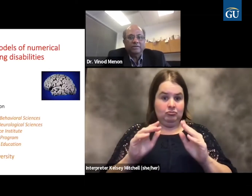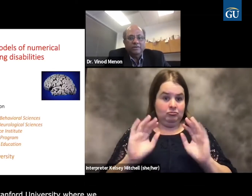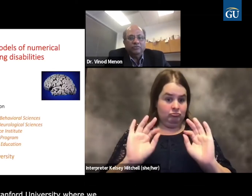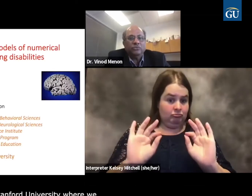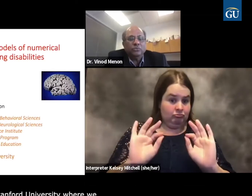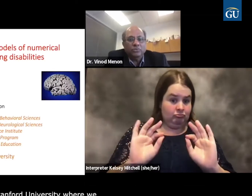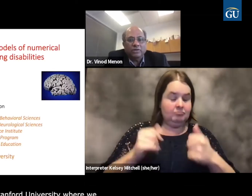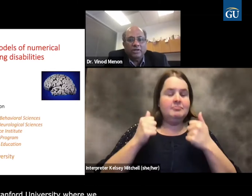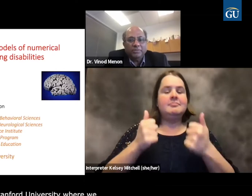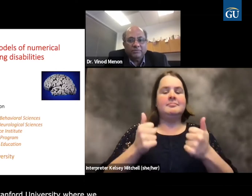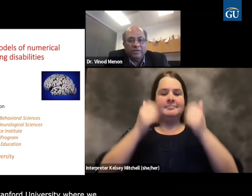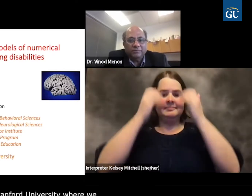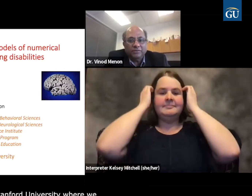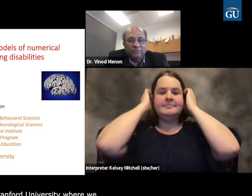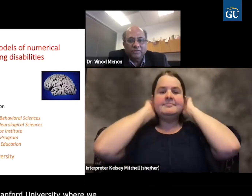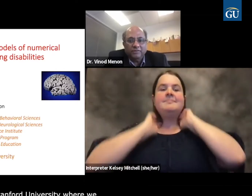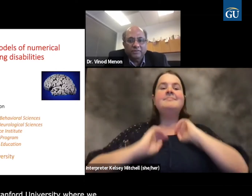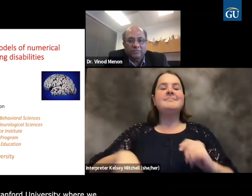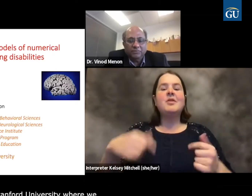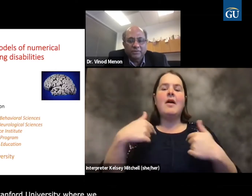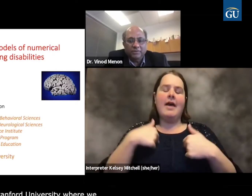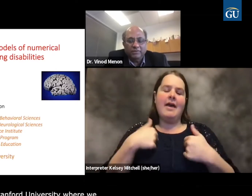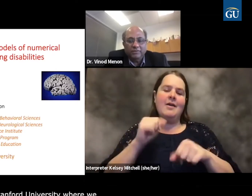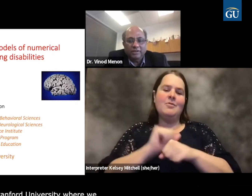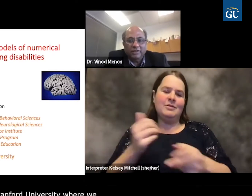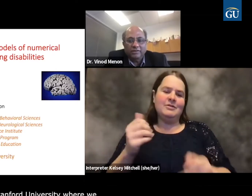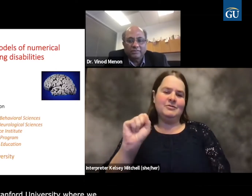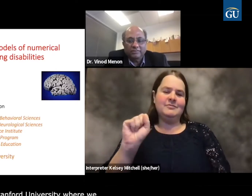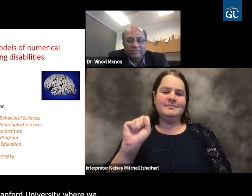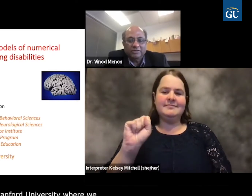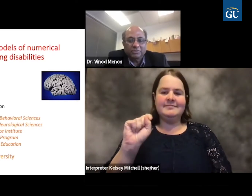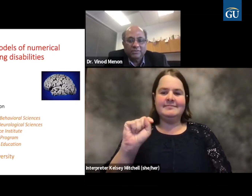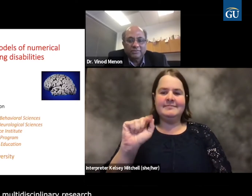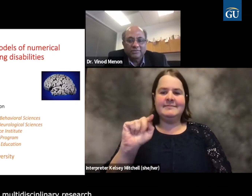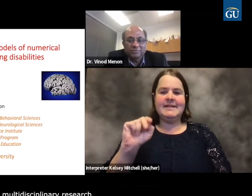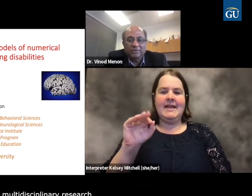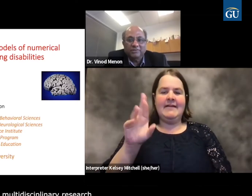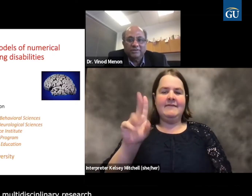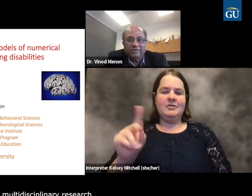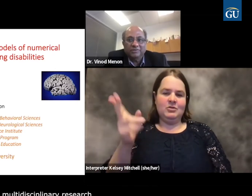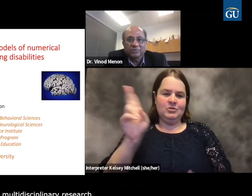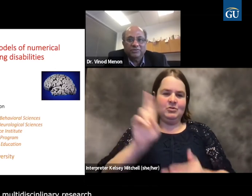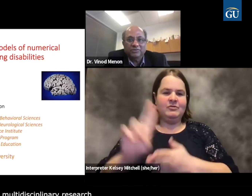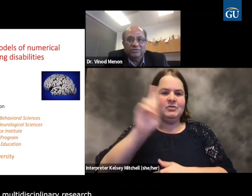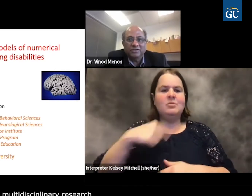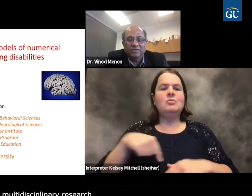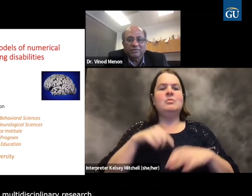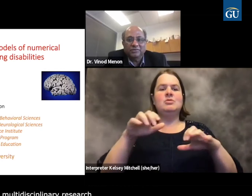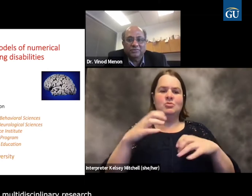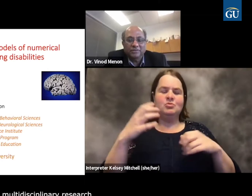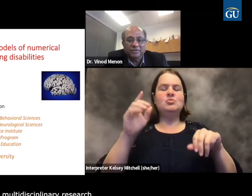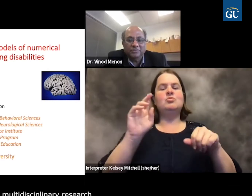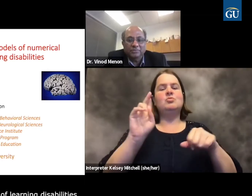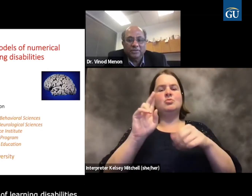and uh so i'm at stanford university where we are conducting